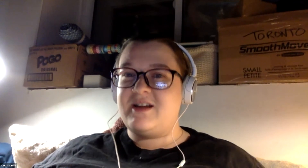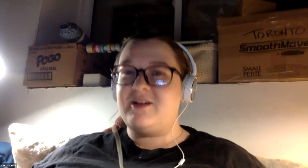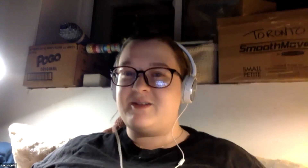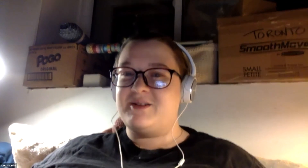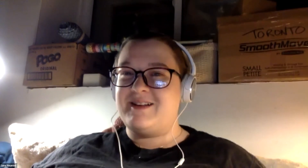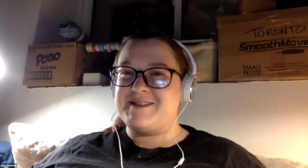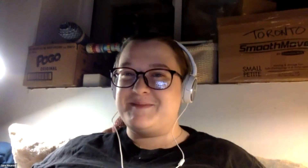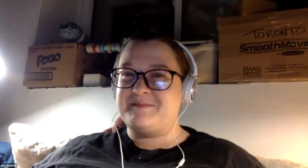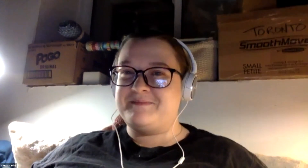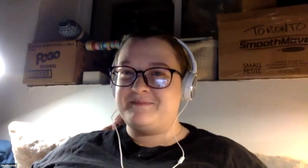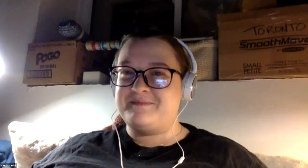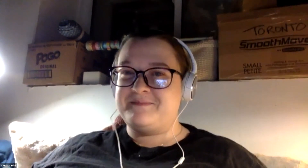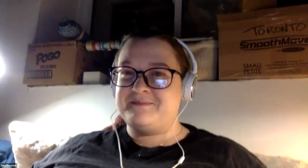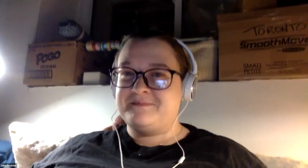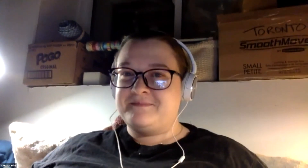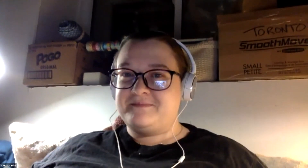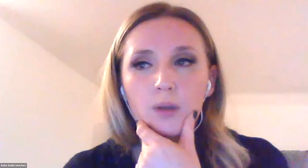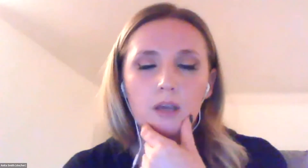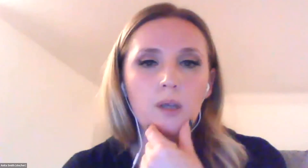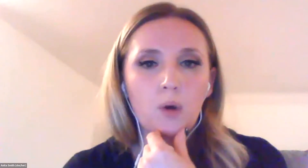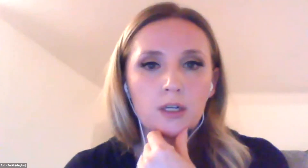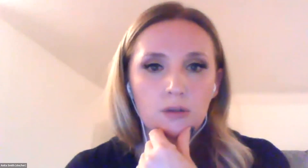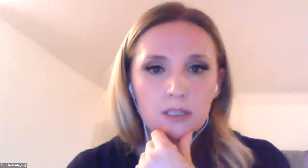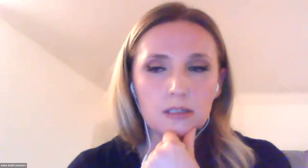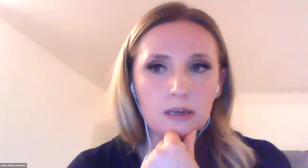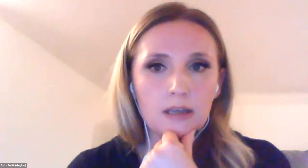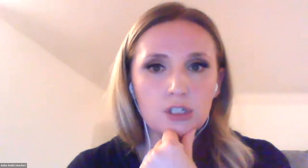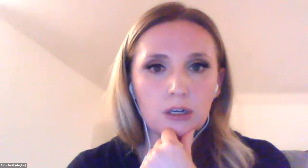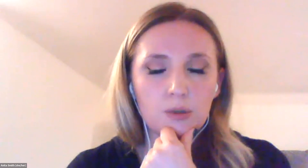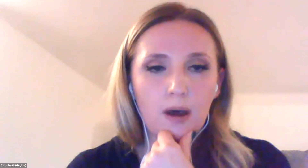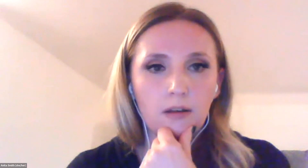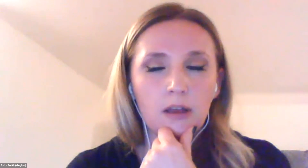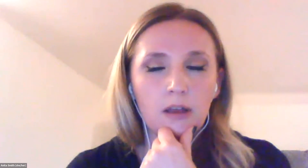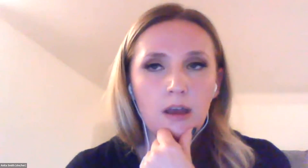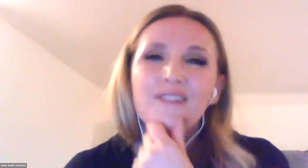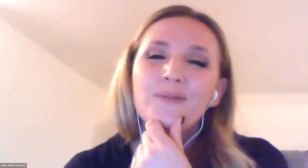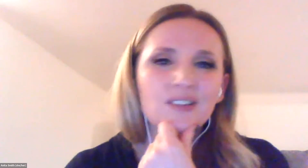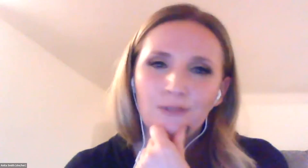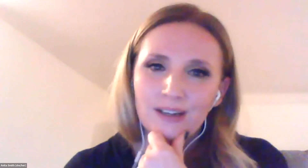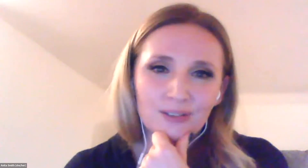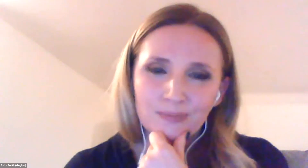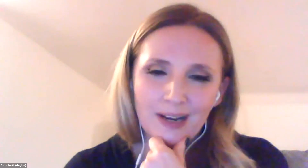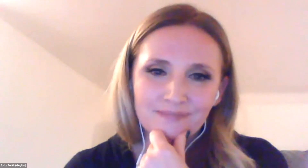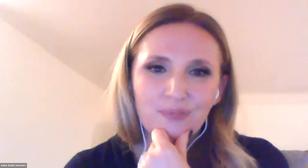Oh, cool, awesome. Yeah. And that is one thing we wanna do this next year as well. We've learned every year, right?